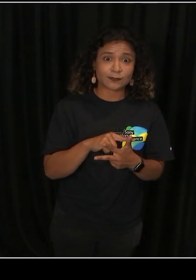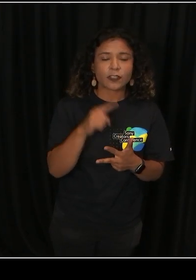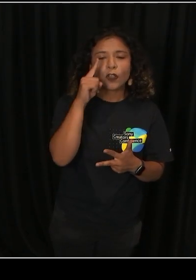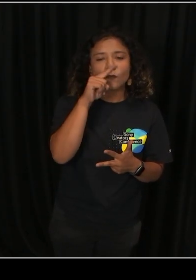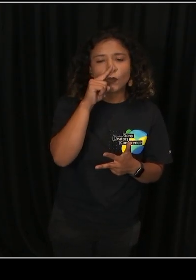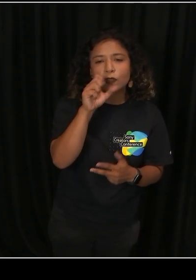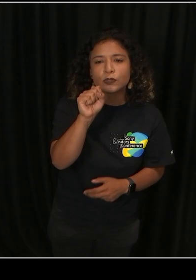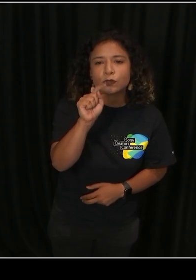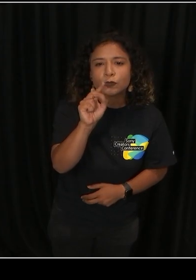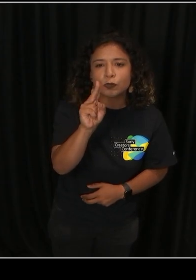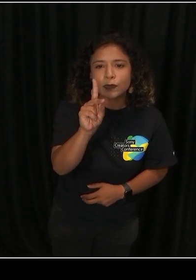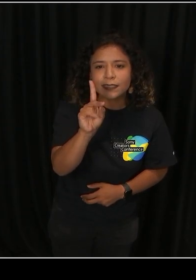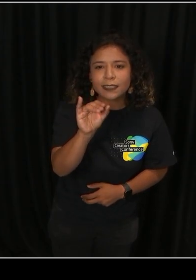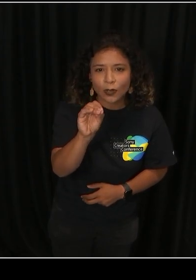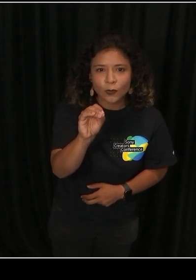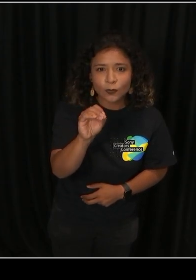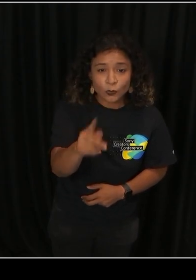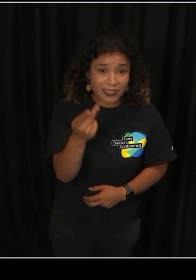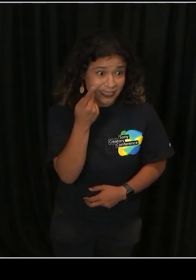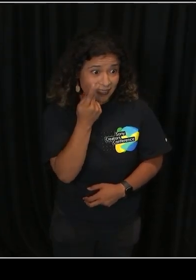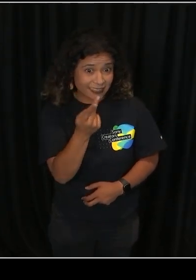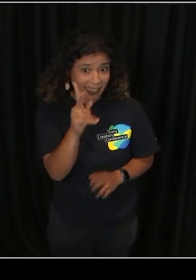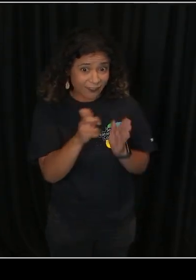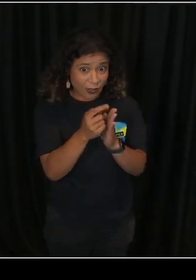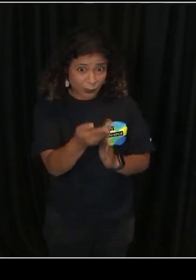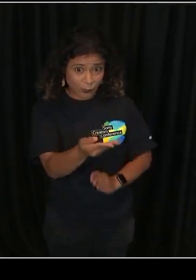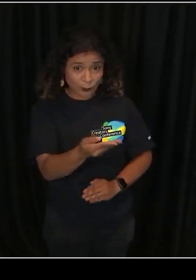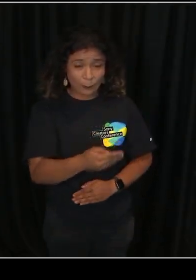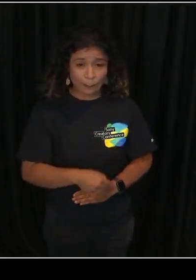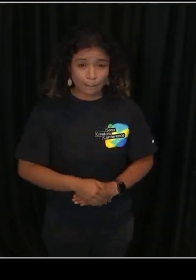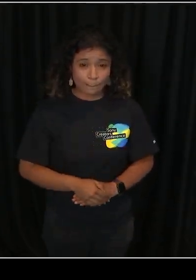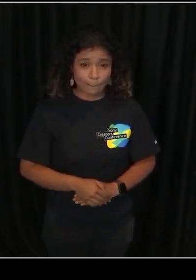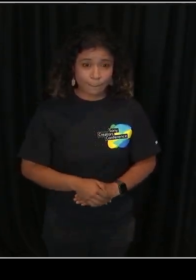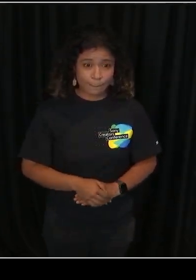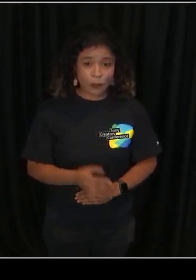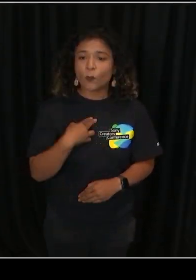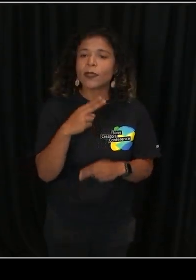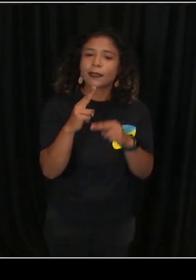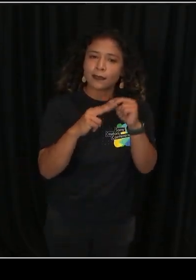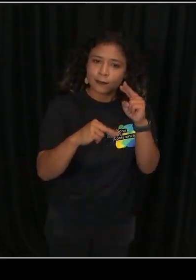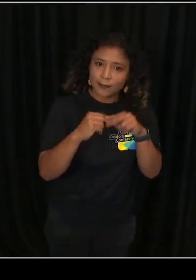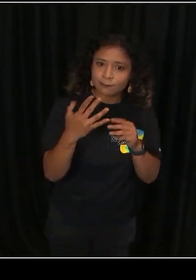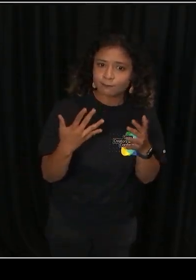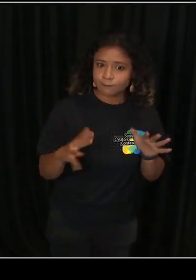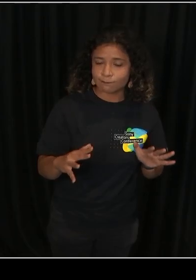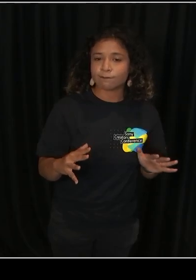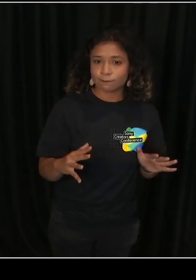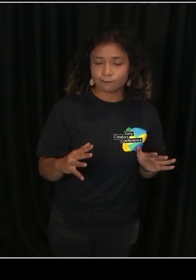As you look at the video, we have built a virtual Etihad stadium